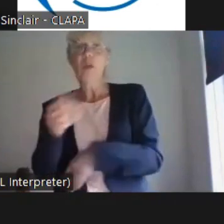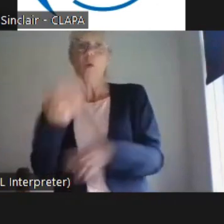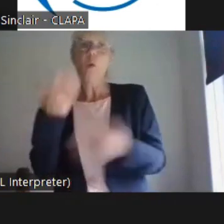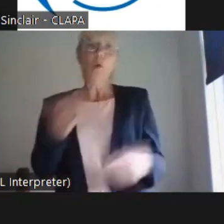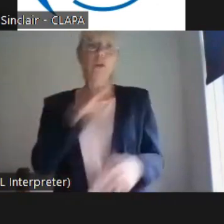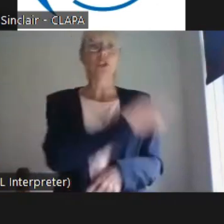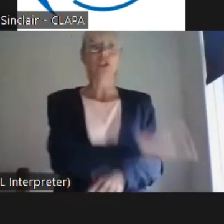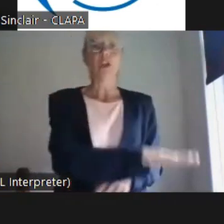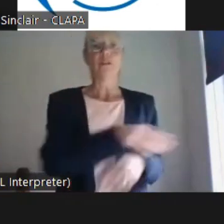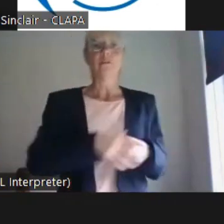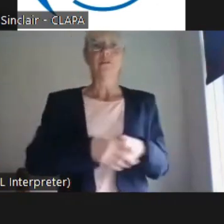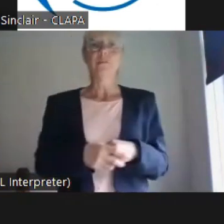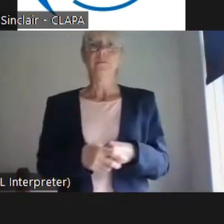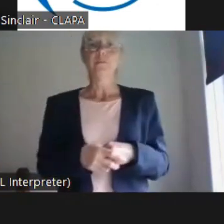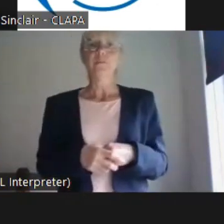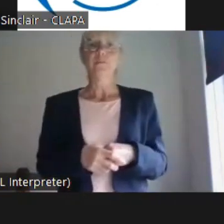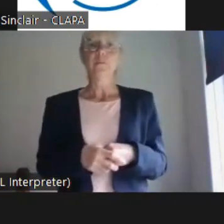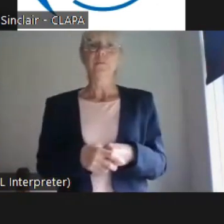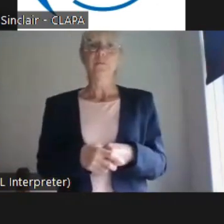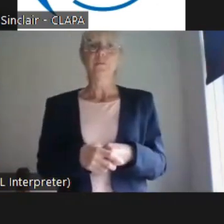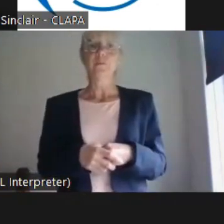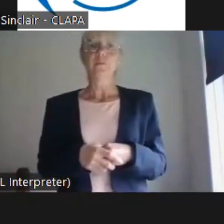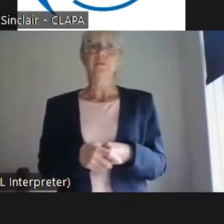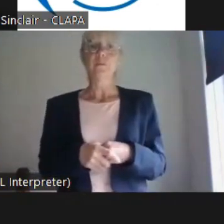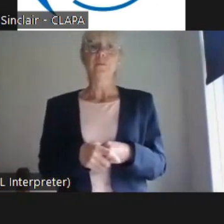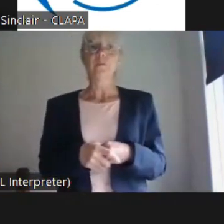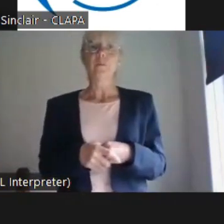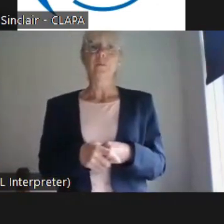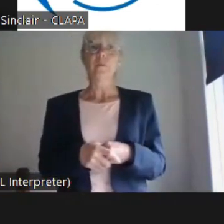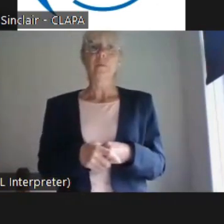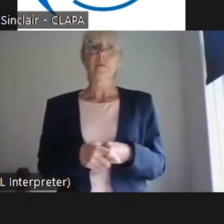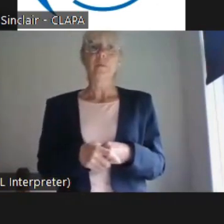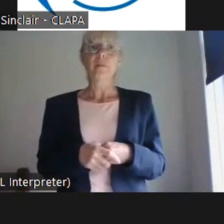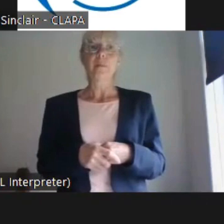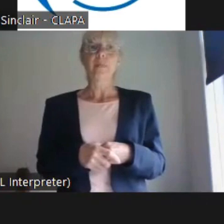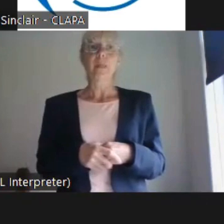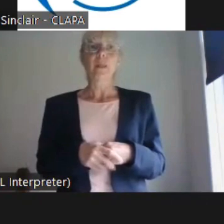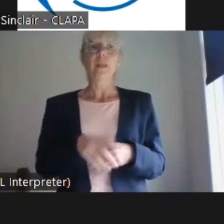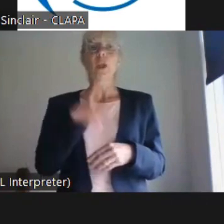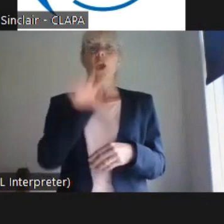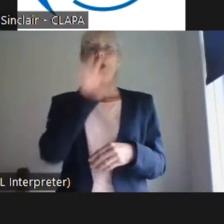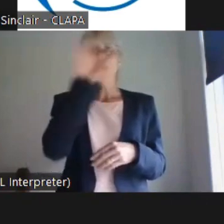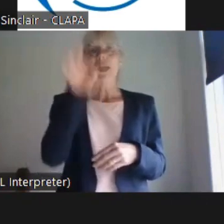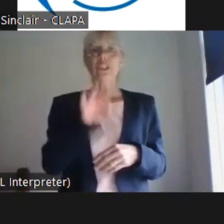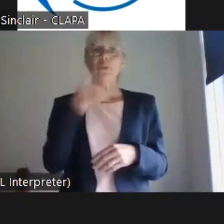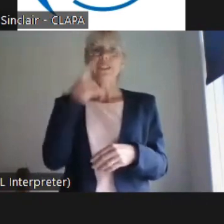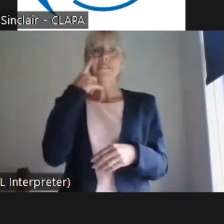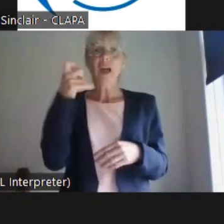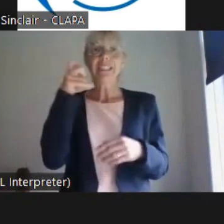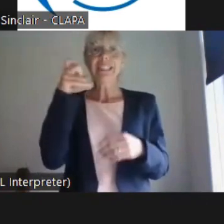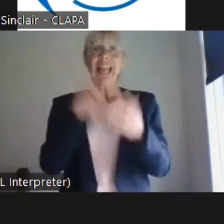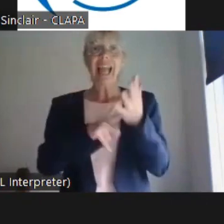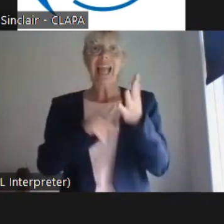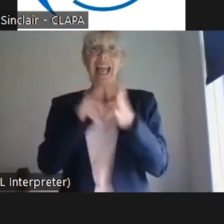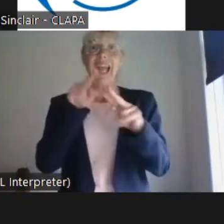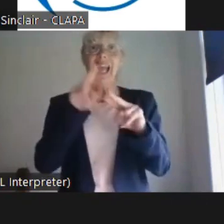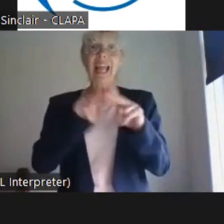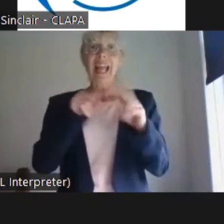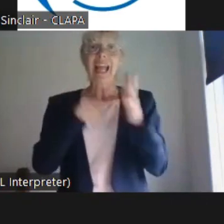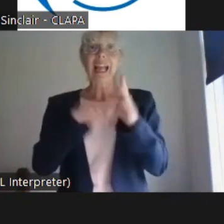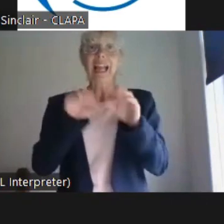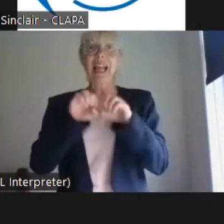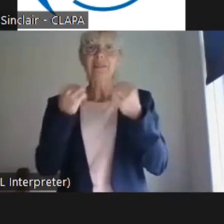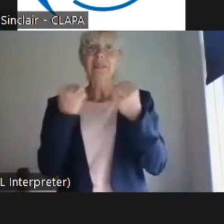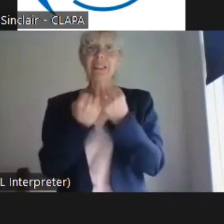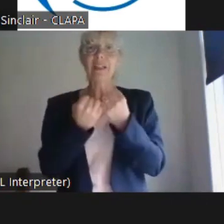more generally um and I I believe there's a map actually on The CLAPA website